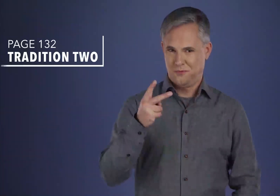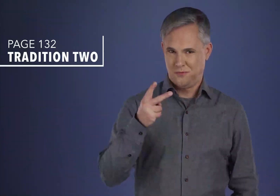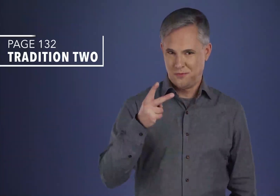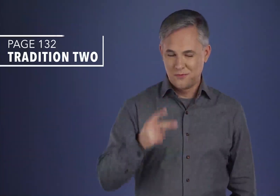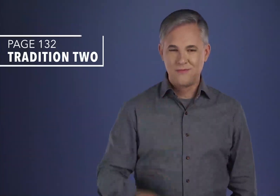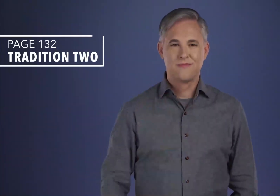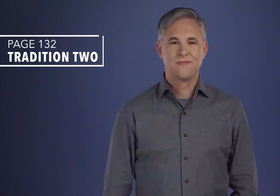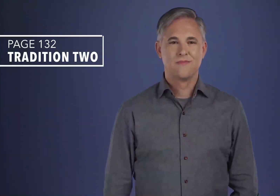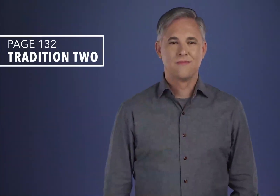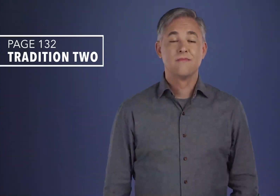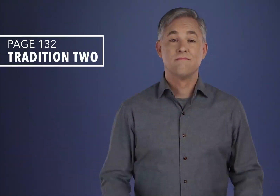Tradition Two